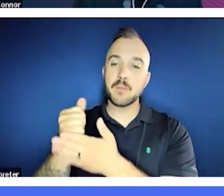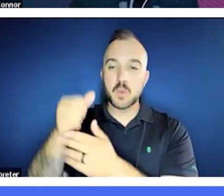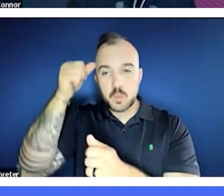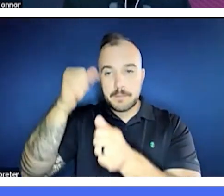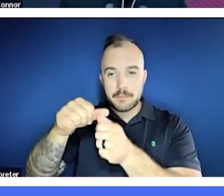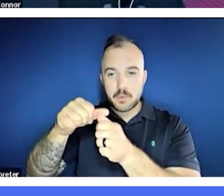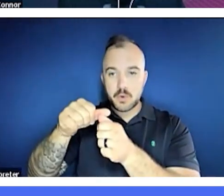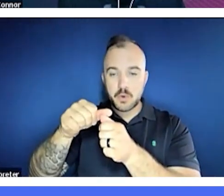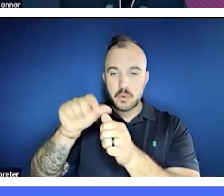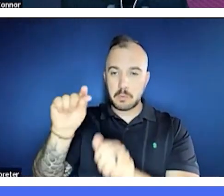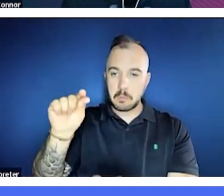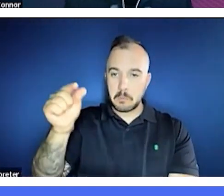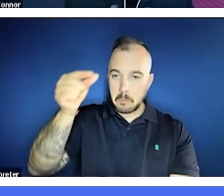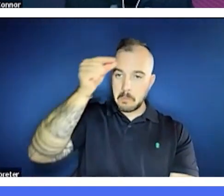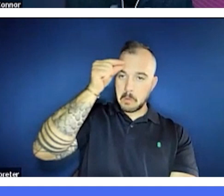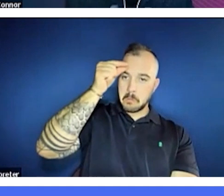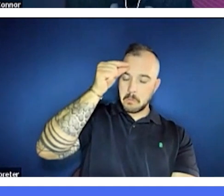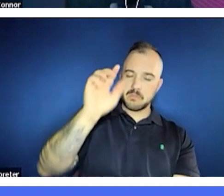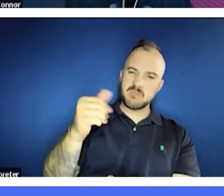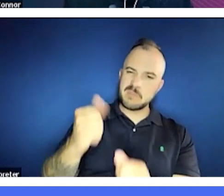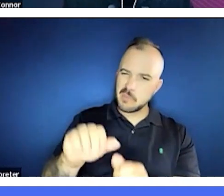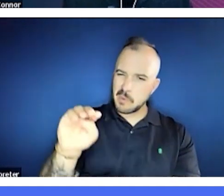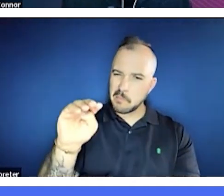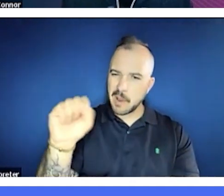If you remember the days of Microsoft Office Clippy.